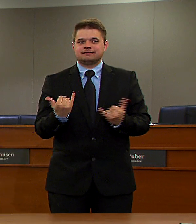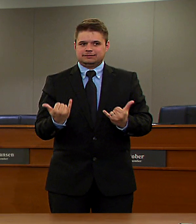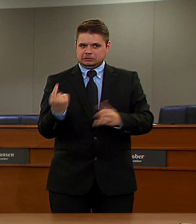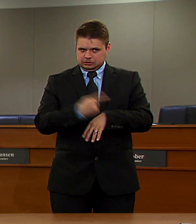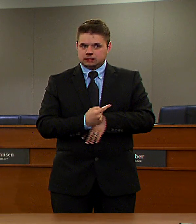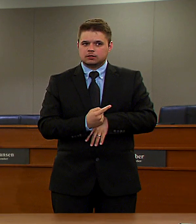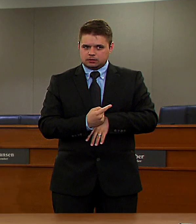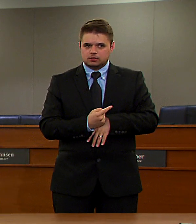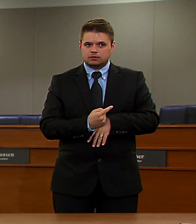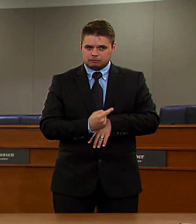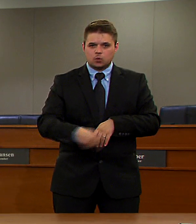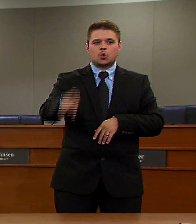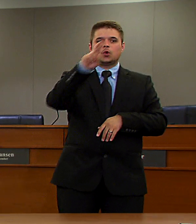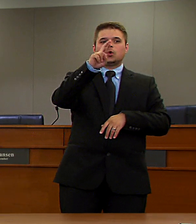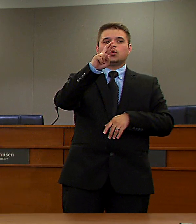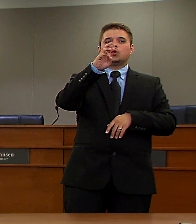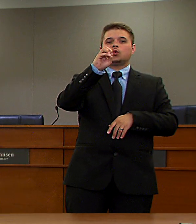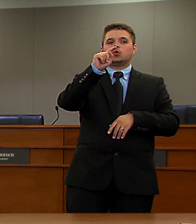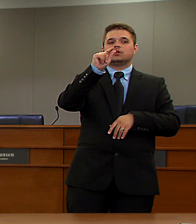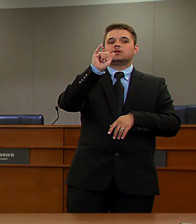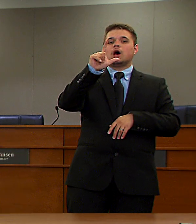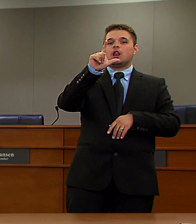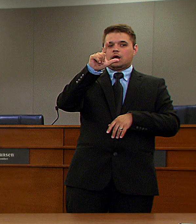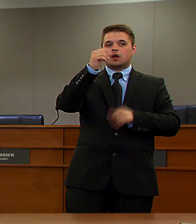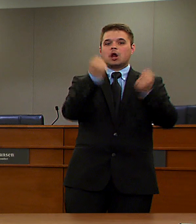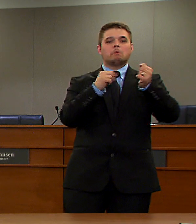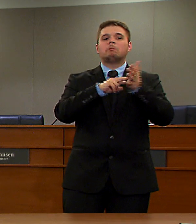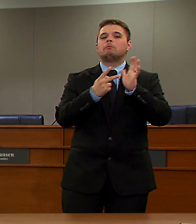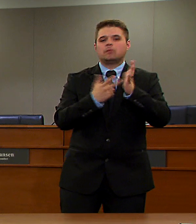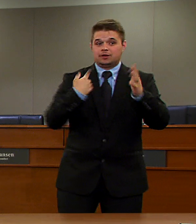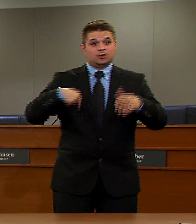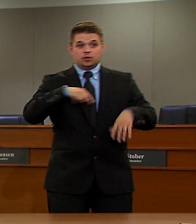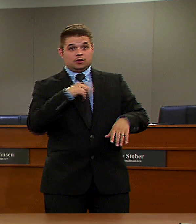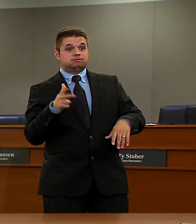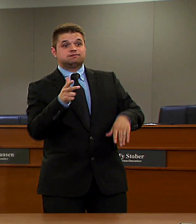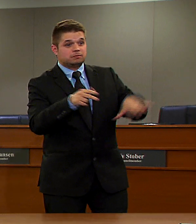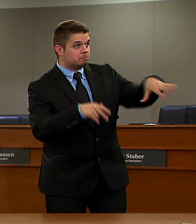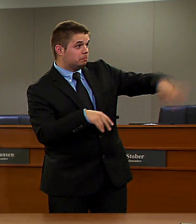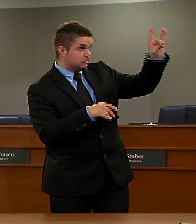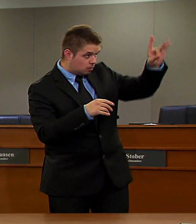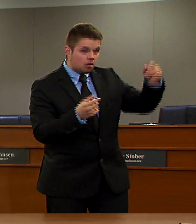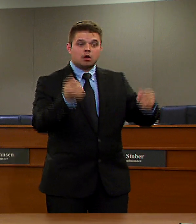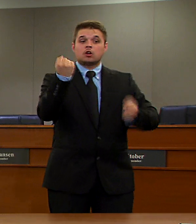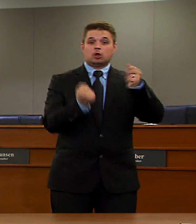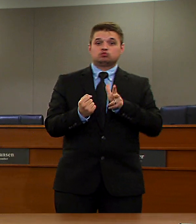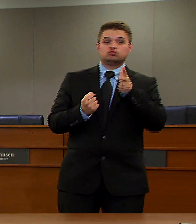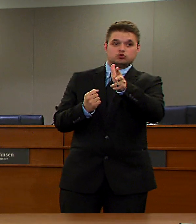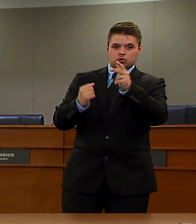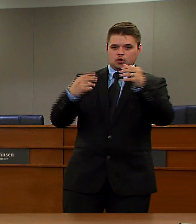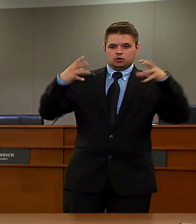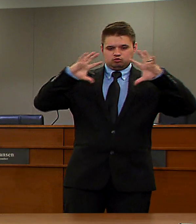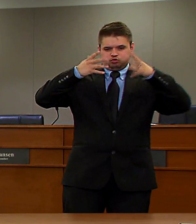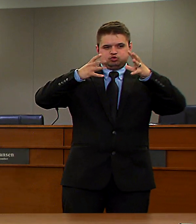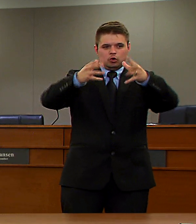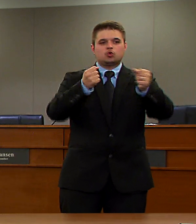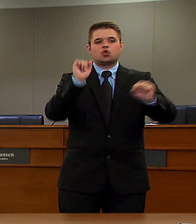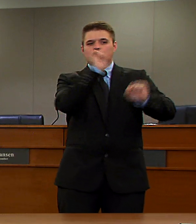Car washes and pet walkers, you are free to open. And I'd like to add a reminder